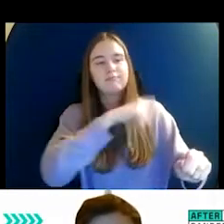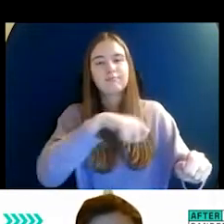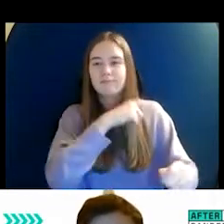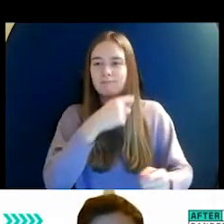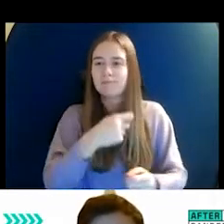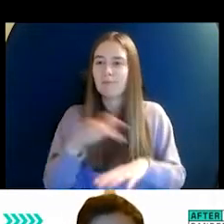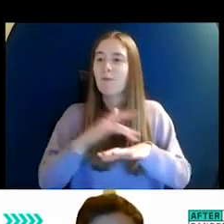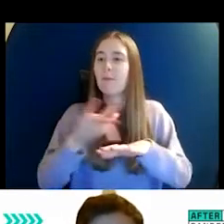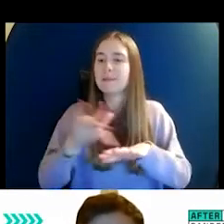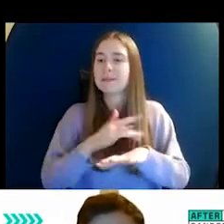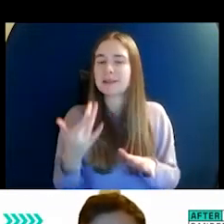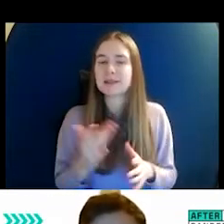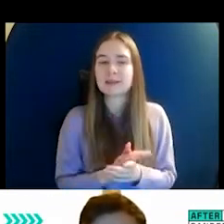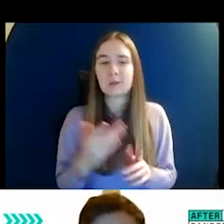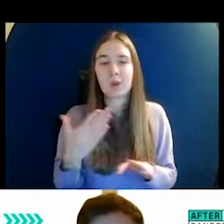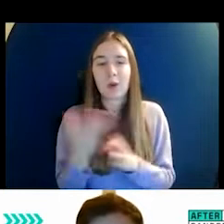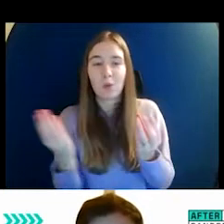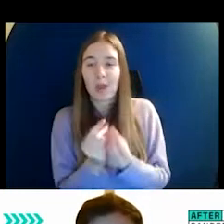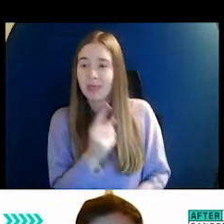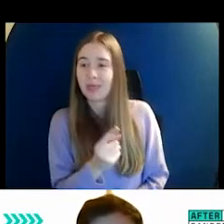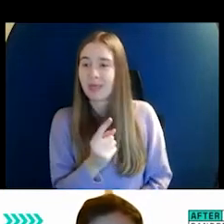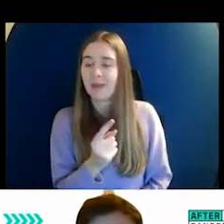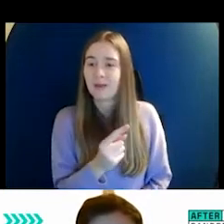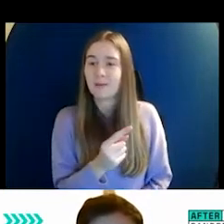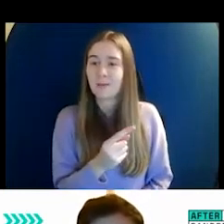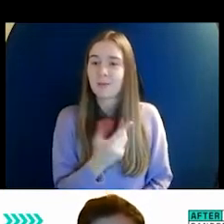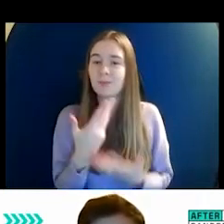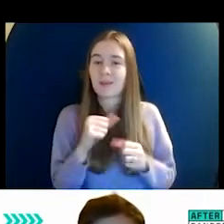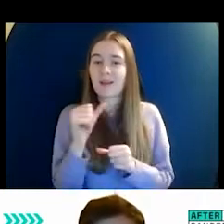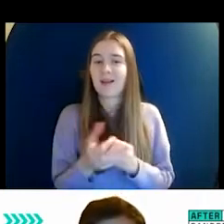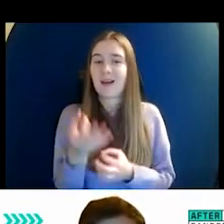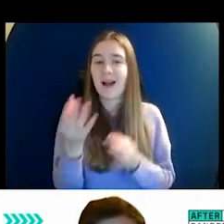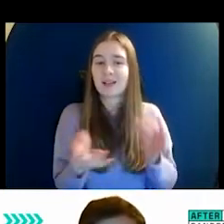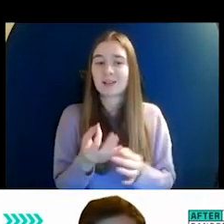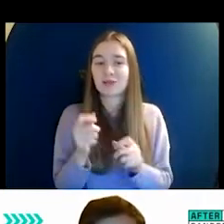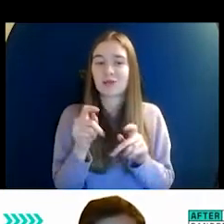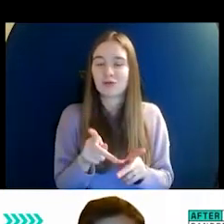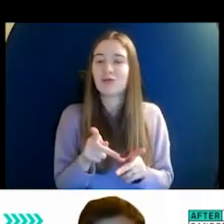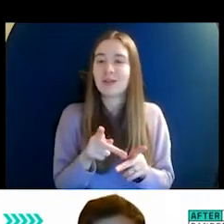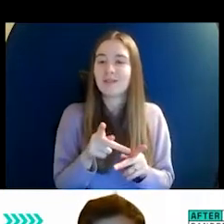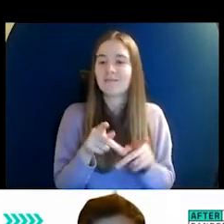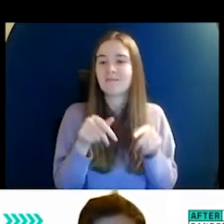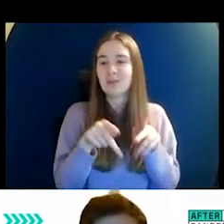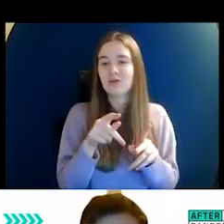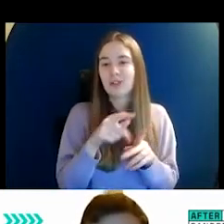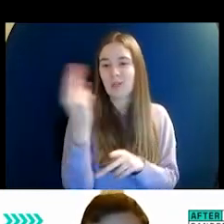We worked alongside her, and then we asked a street artist called Pandah, that's in the middle image,